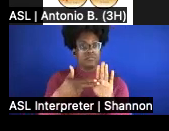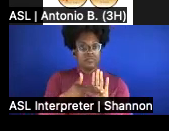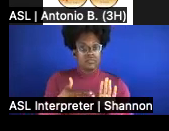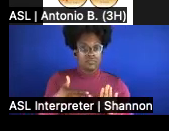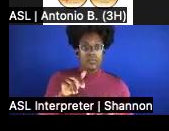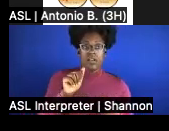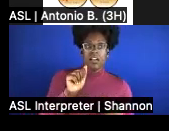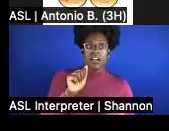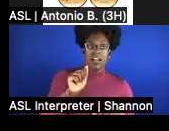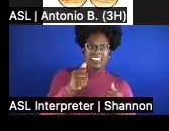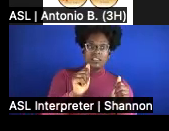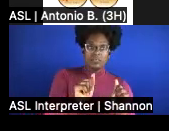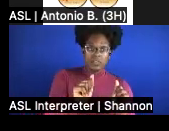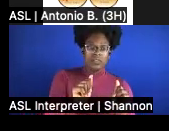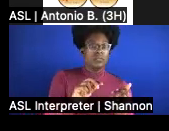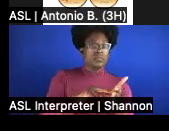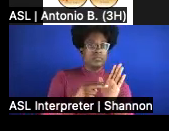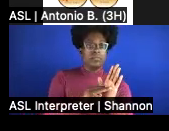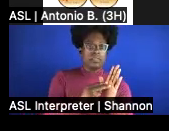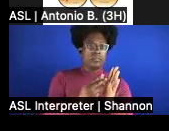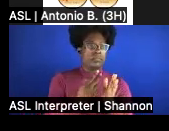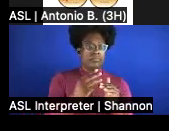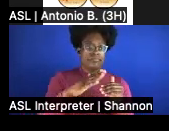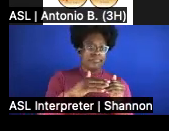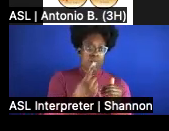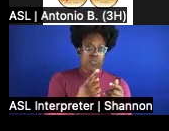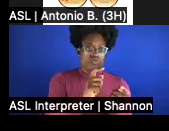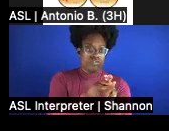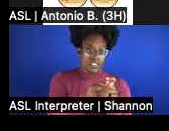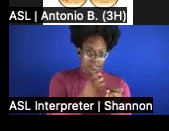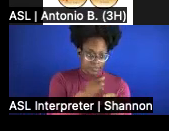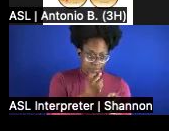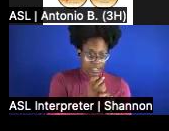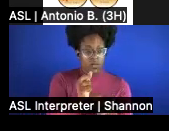versus "no attempt," where no relevant change was made. There were some other factors that